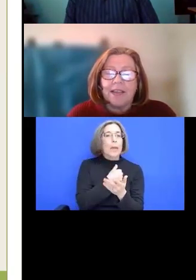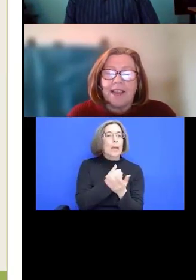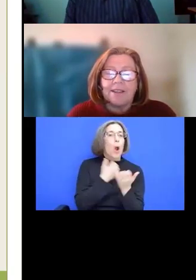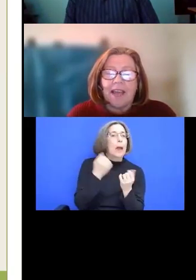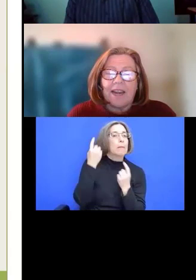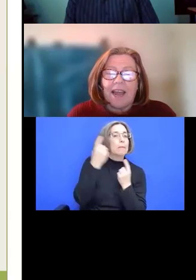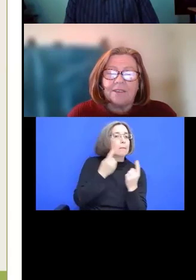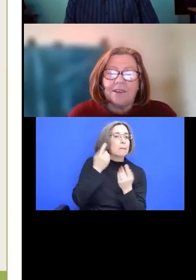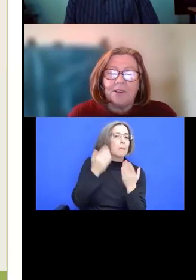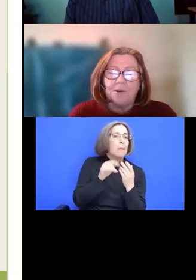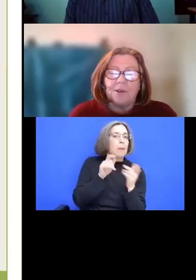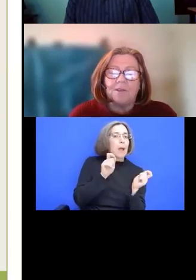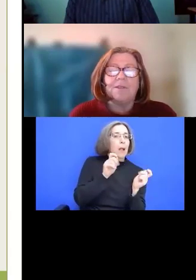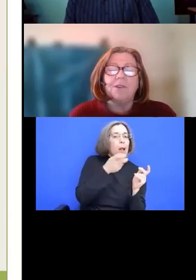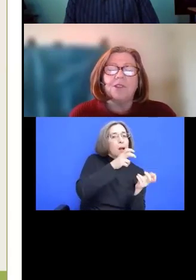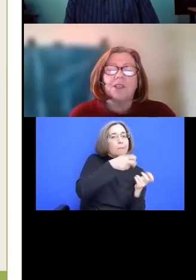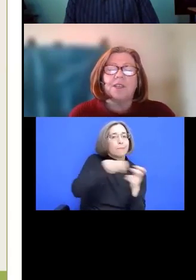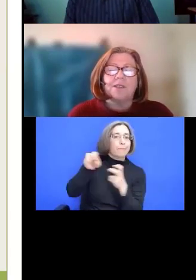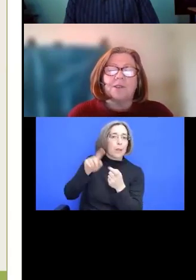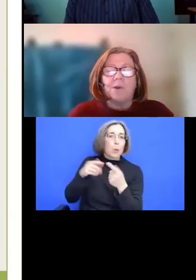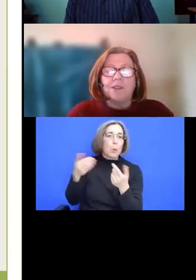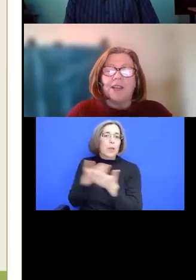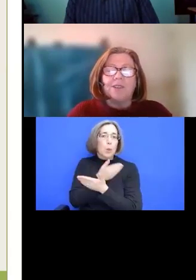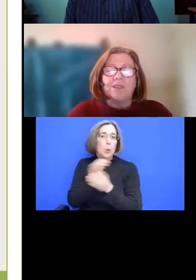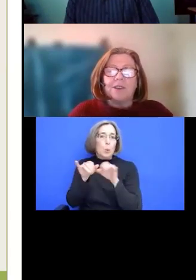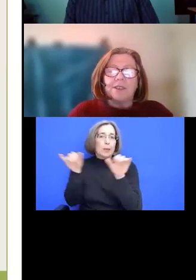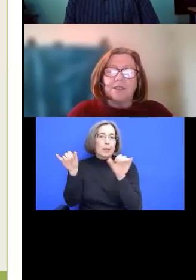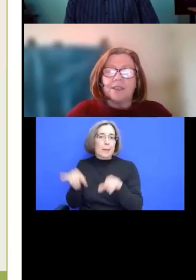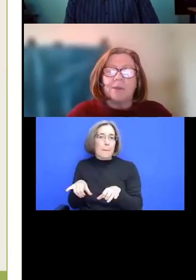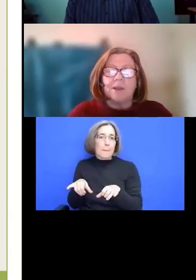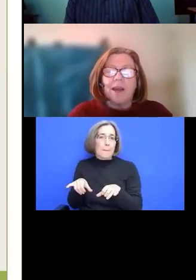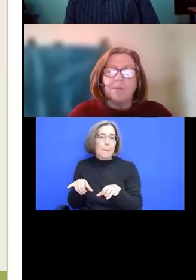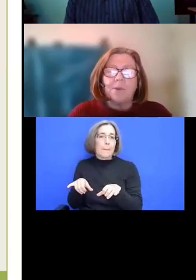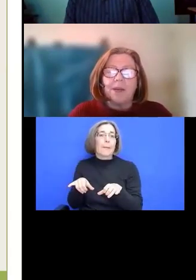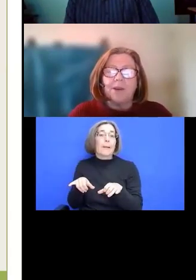and that "add new" confusion is going to change and you're going to see it's going to be a lot prettier